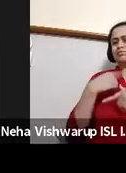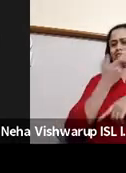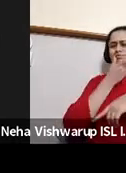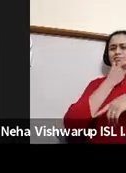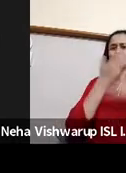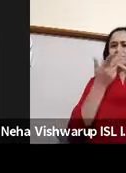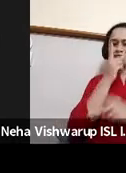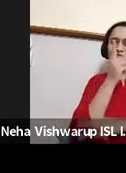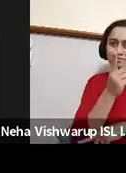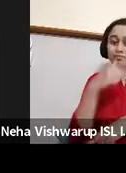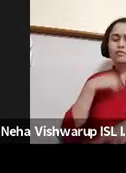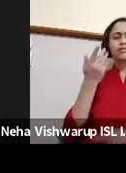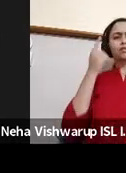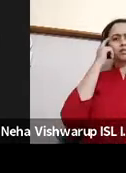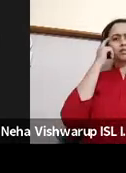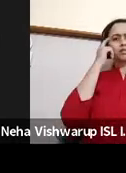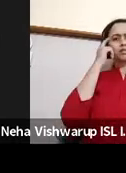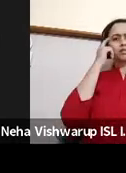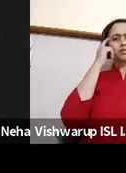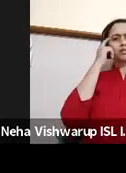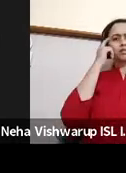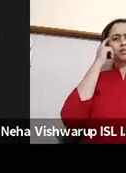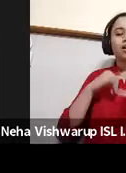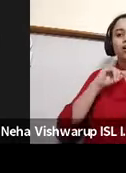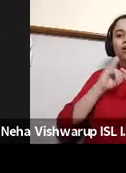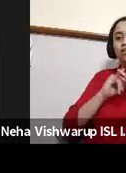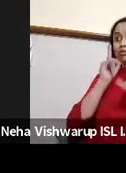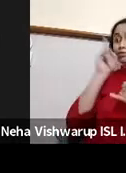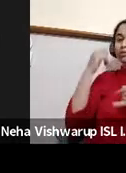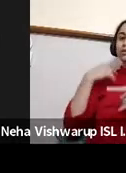it makes me think of how much of suresh's work is owed to his generosity as a person